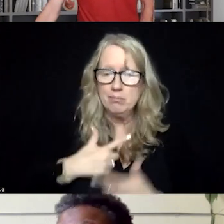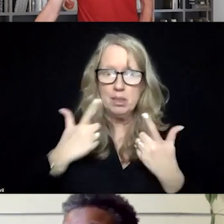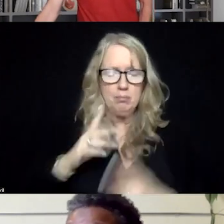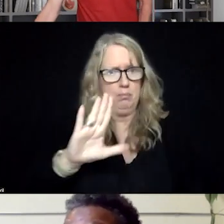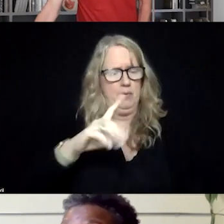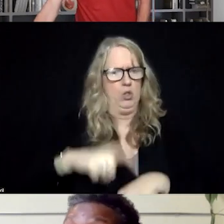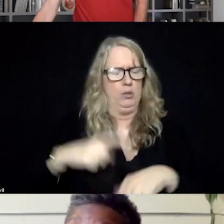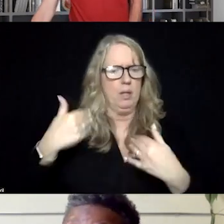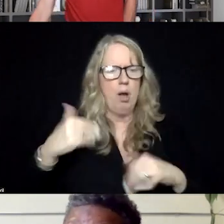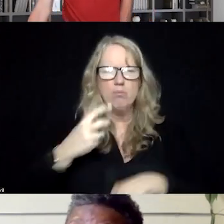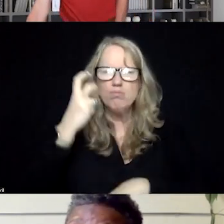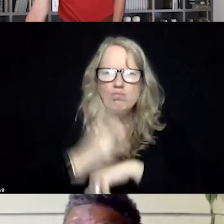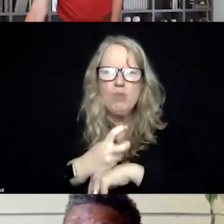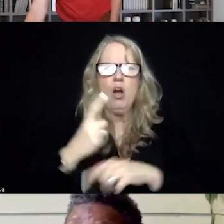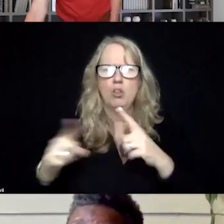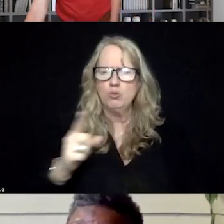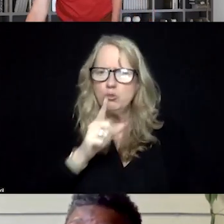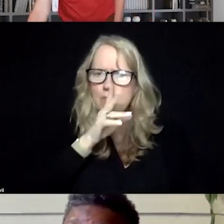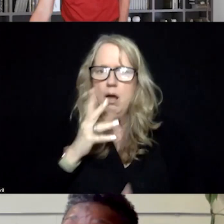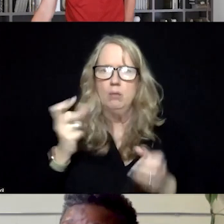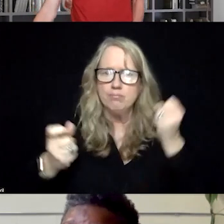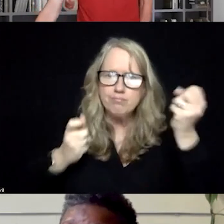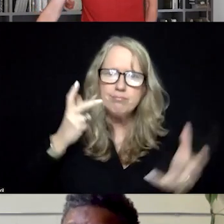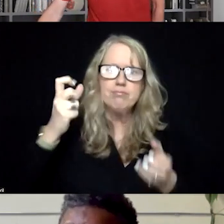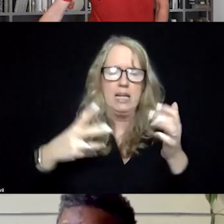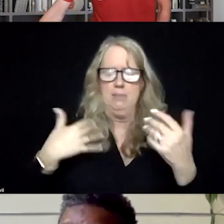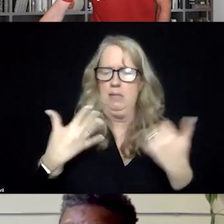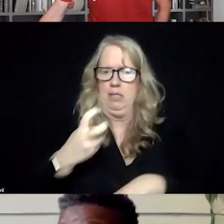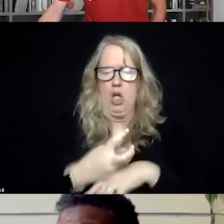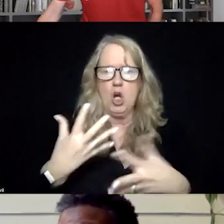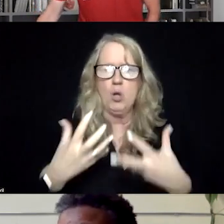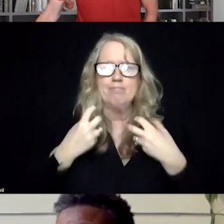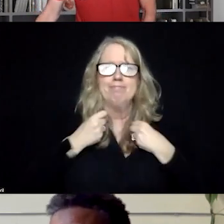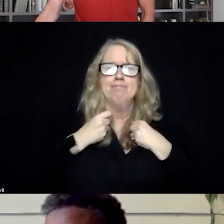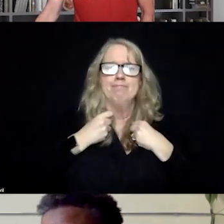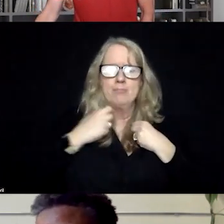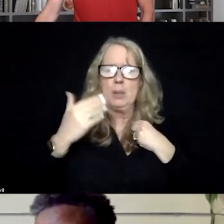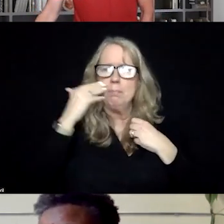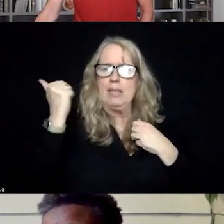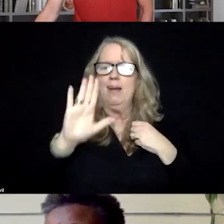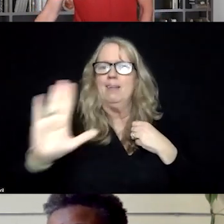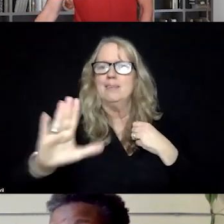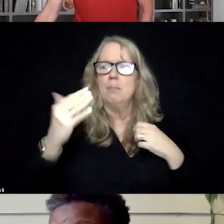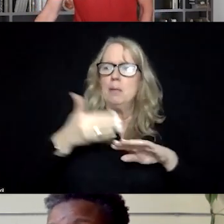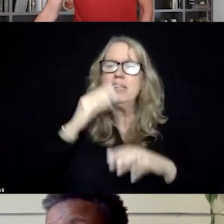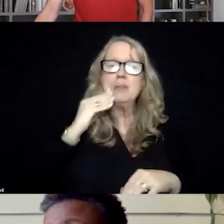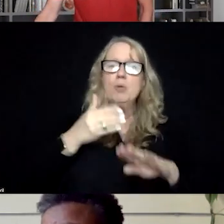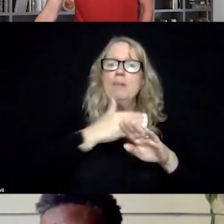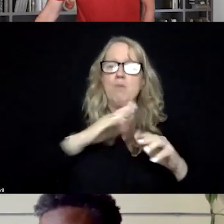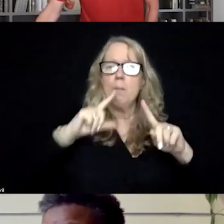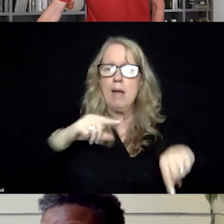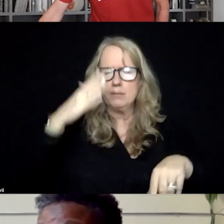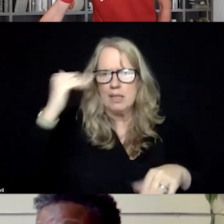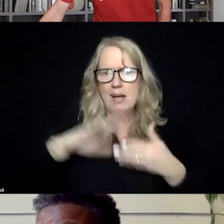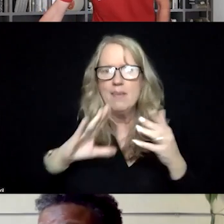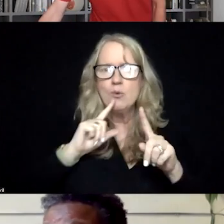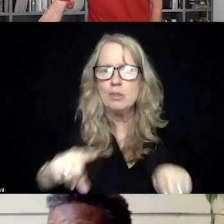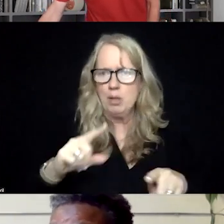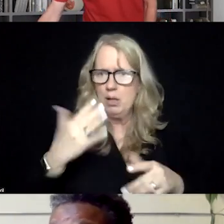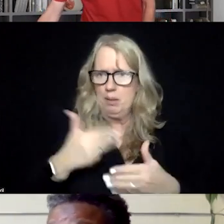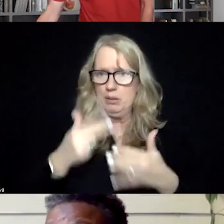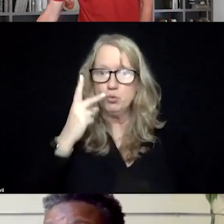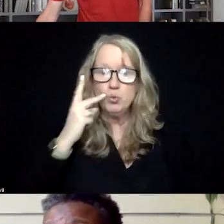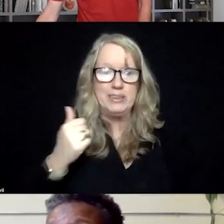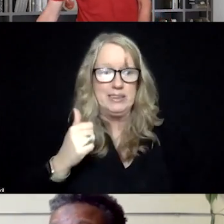ARTICULATING OR HOLD BACK BASED ON THE RESPONSE THEY HAVE GOTTEN IN THE PAST TO A CRISIS.